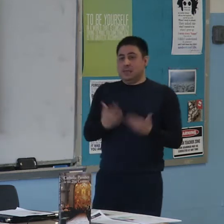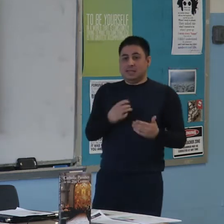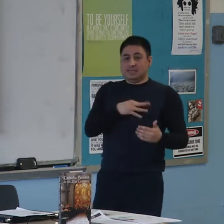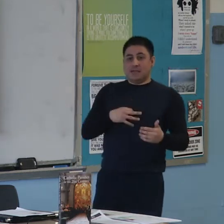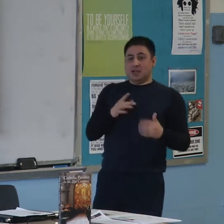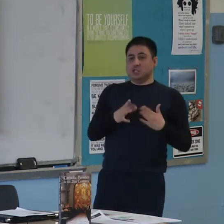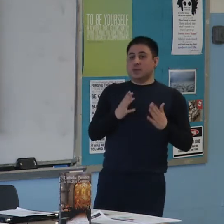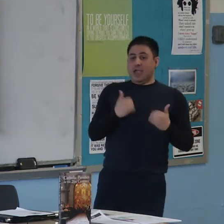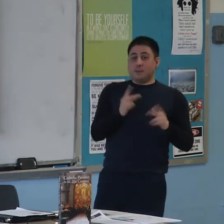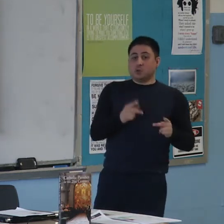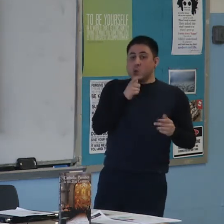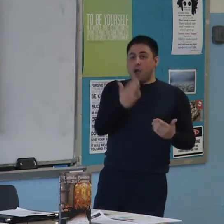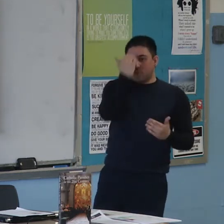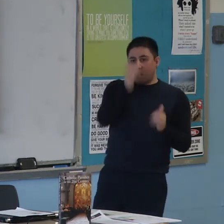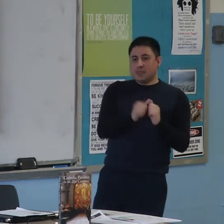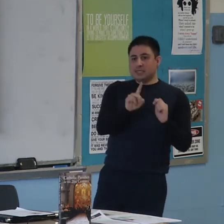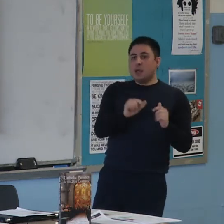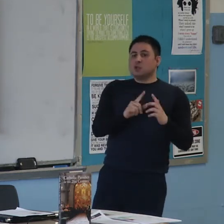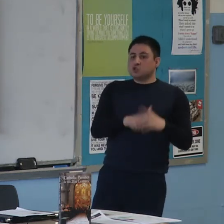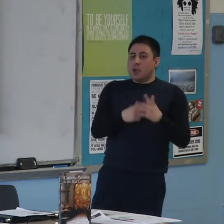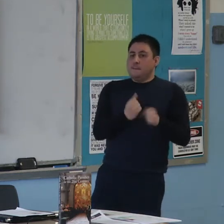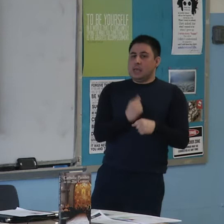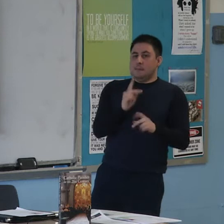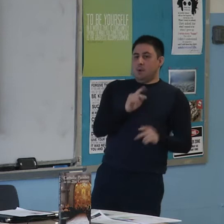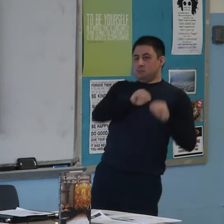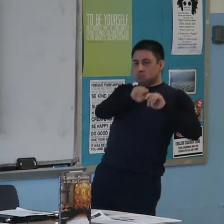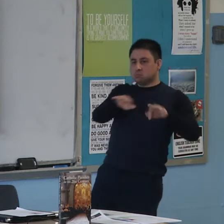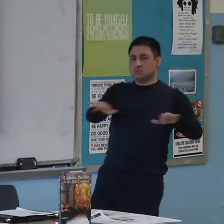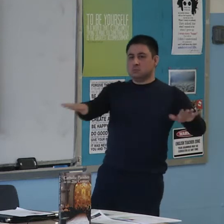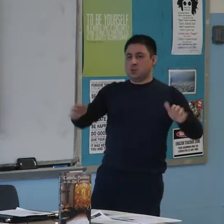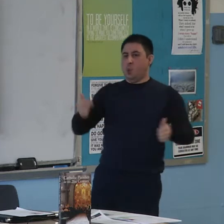disability who started kind of making people more aware and conscious. So we see